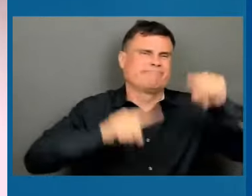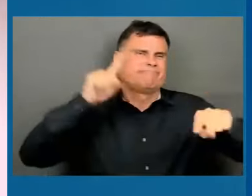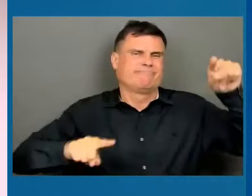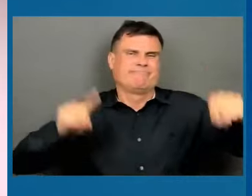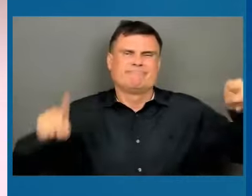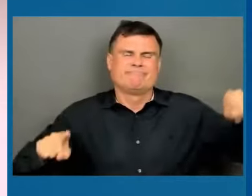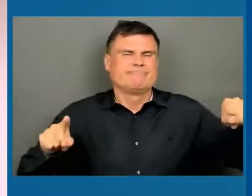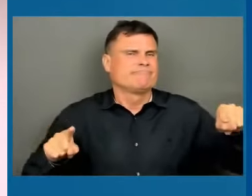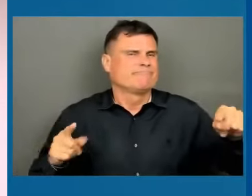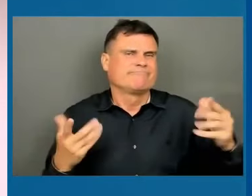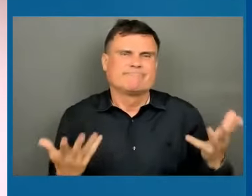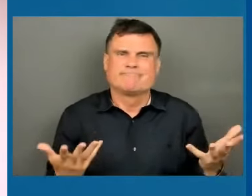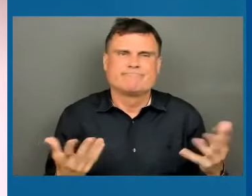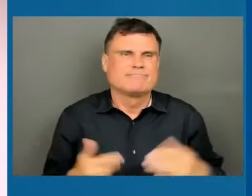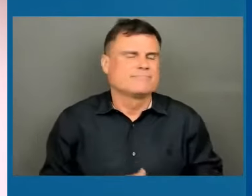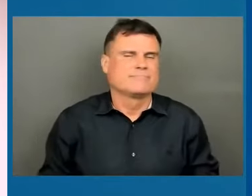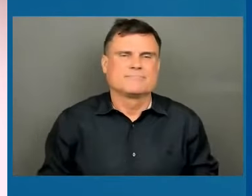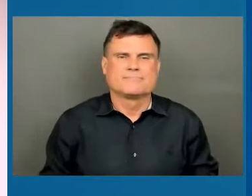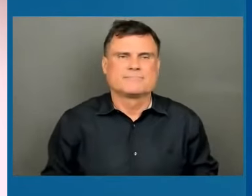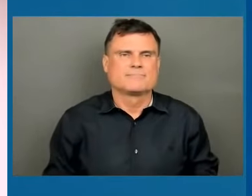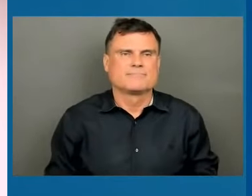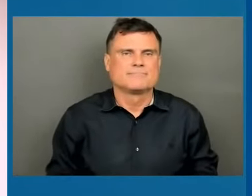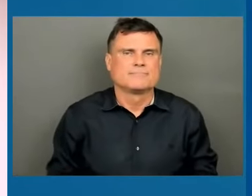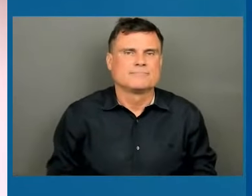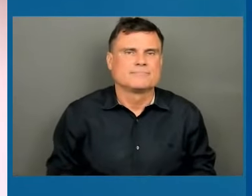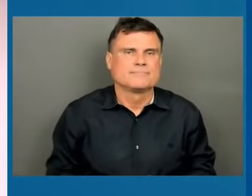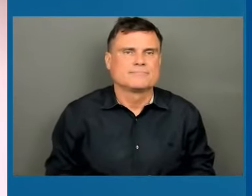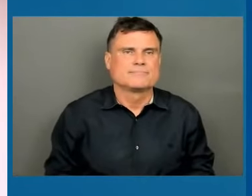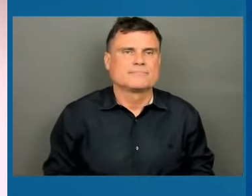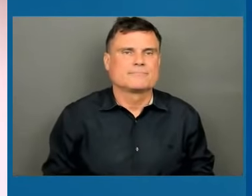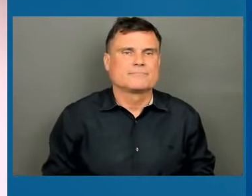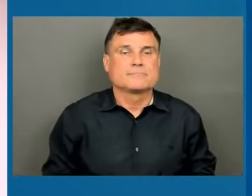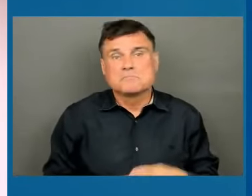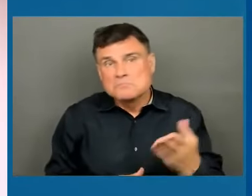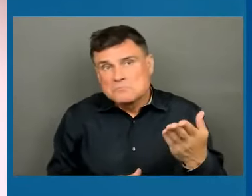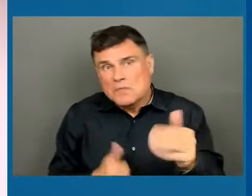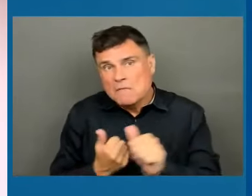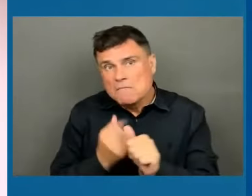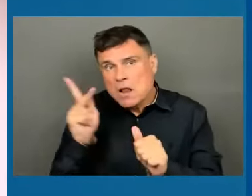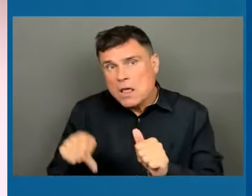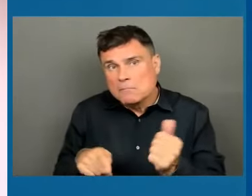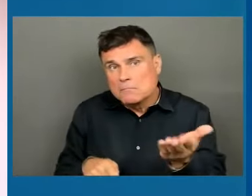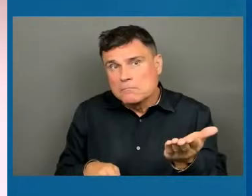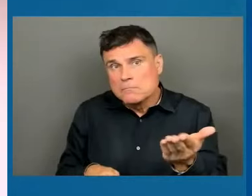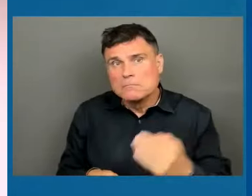system. Lisa, do you have a follow-up?